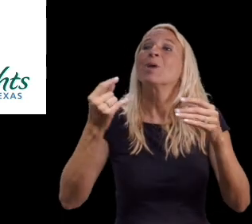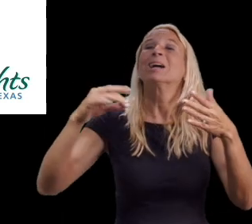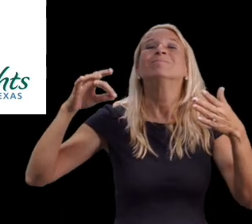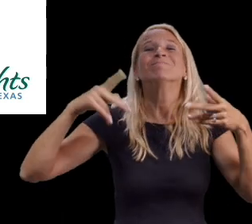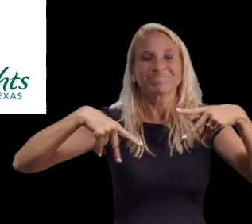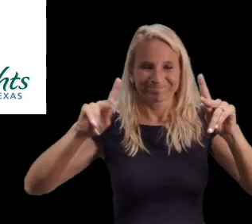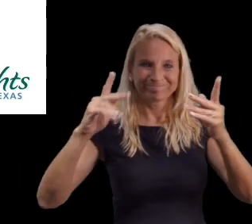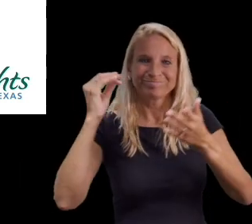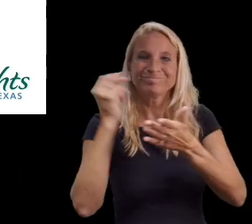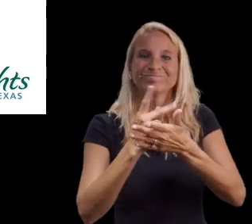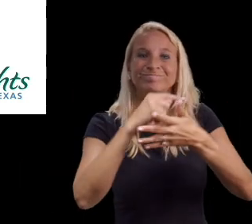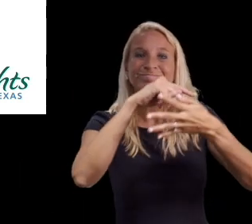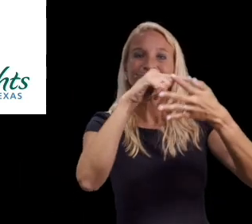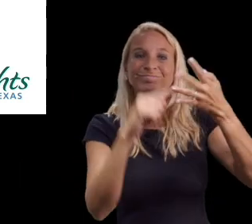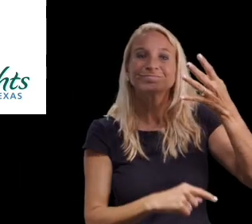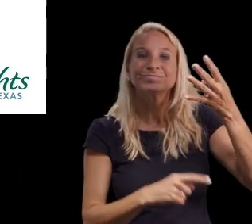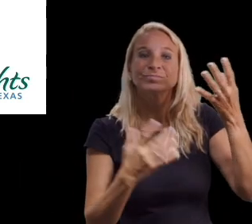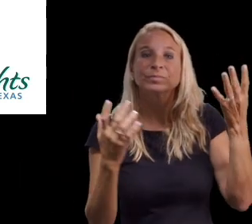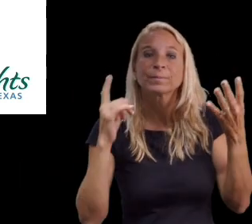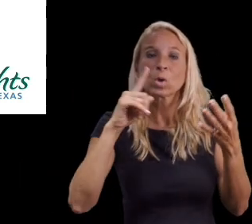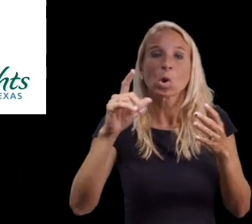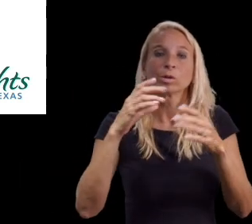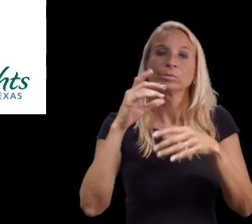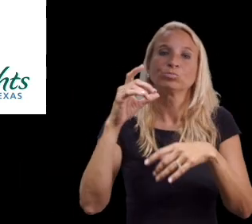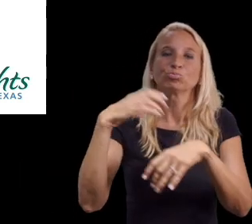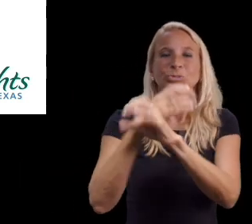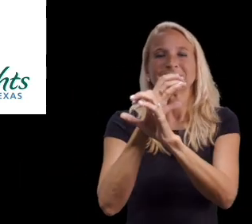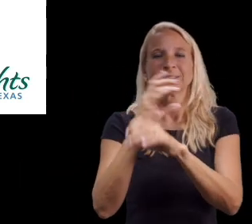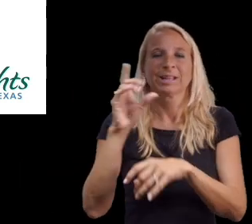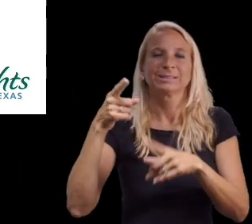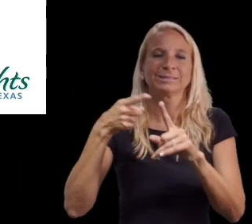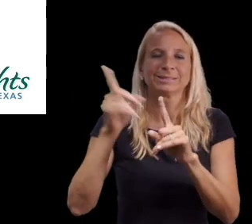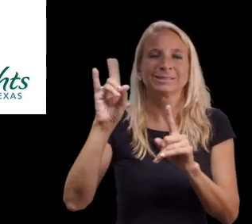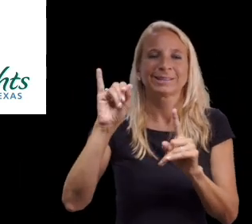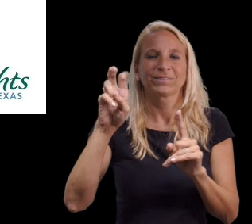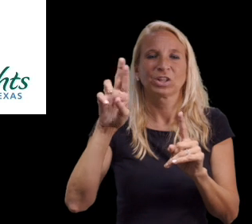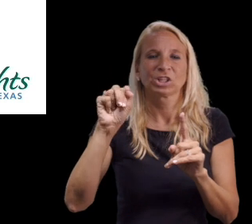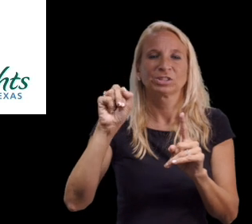The eligibility criteria for Crisis Diversion would be